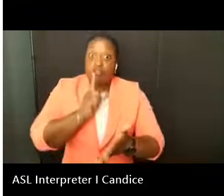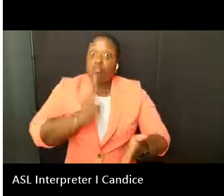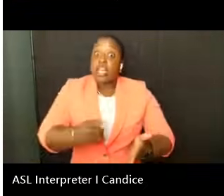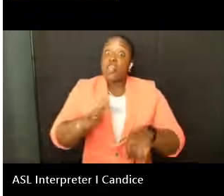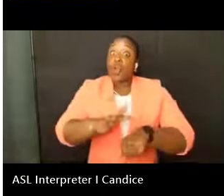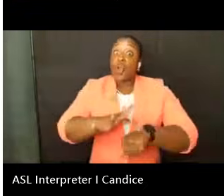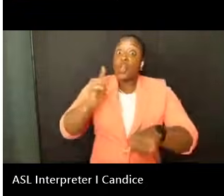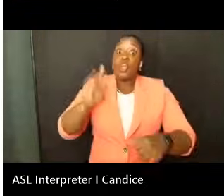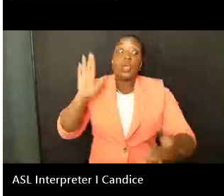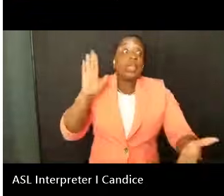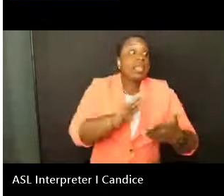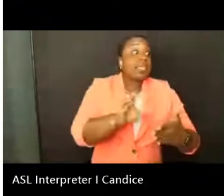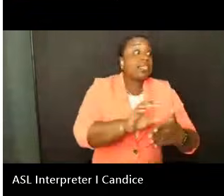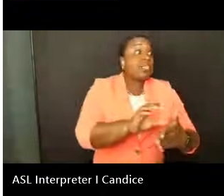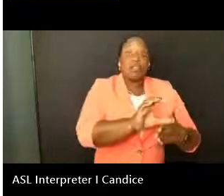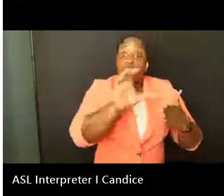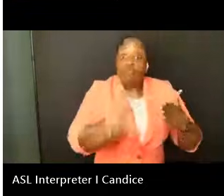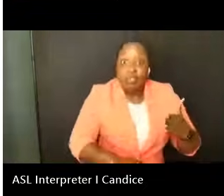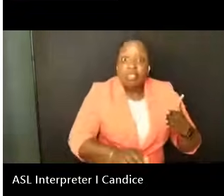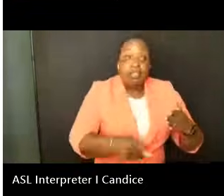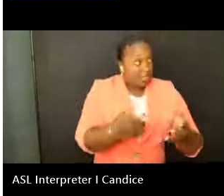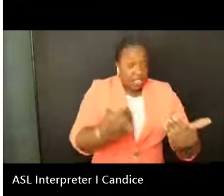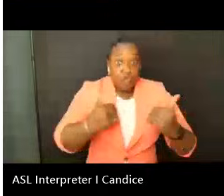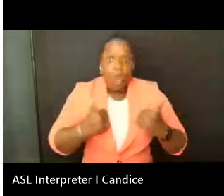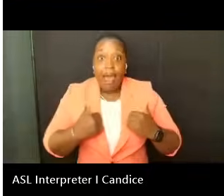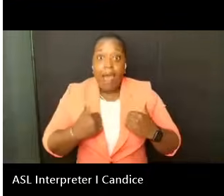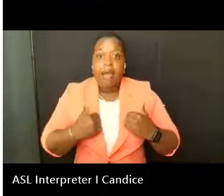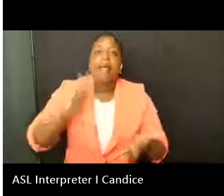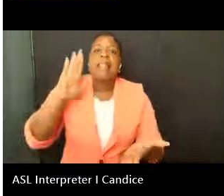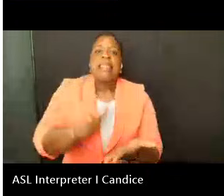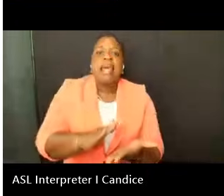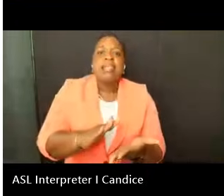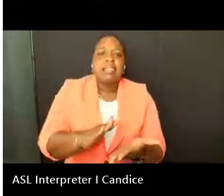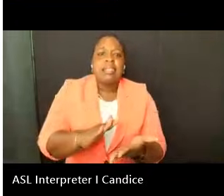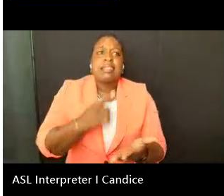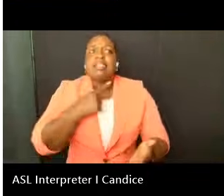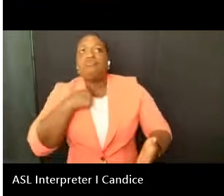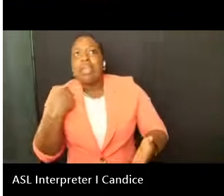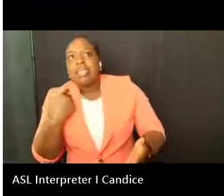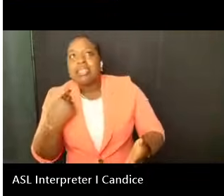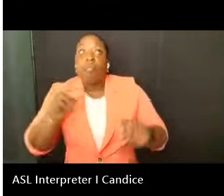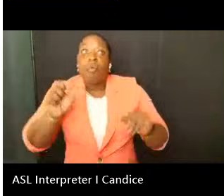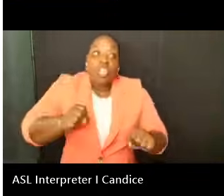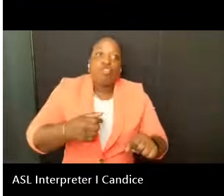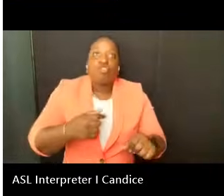the more at risk or the more potential at risk you might be. That's a different way